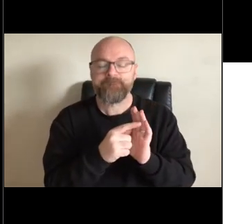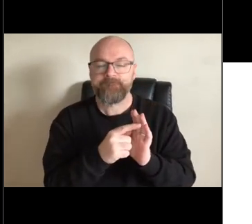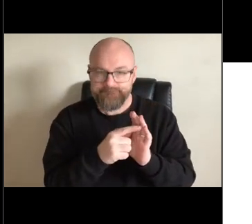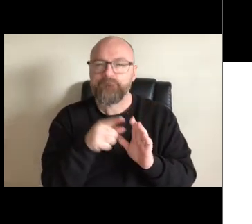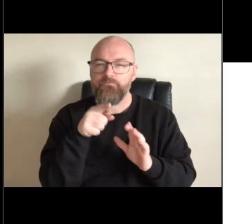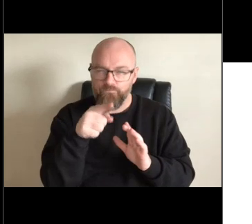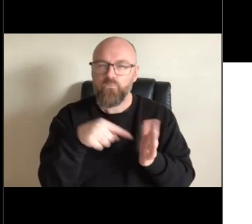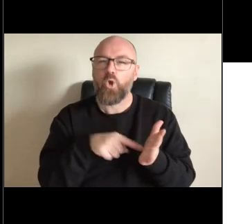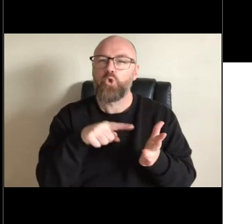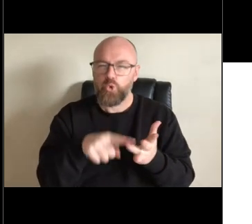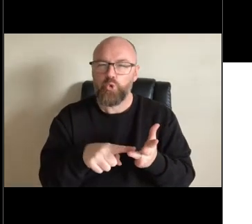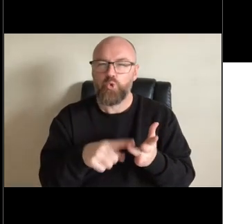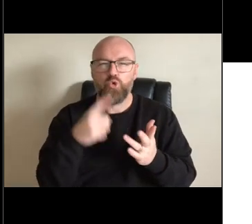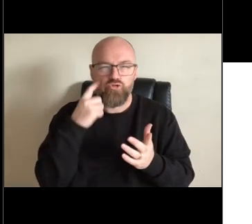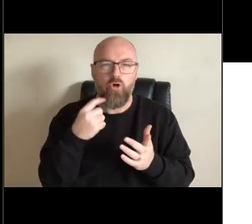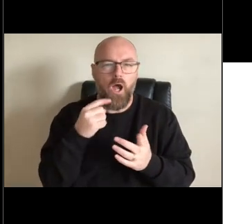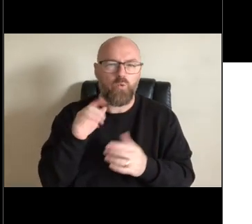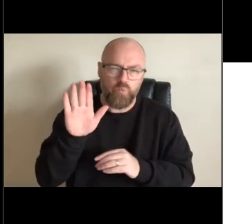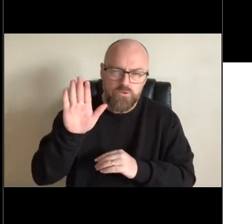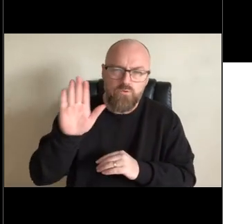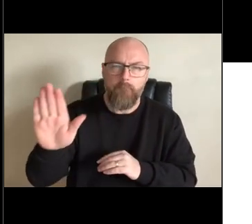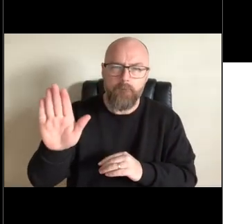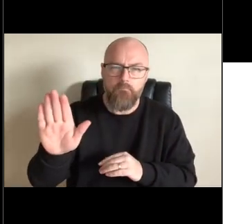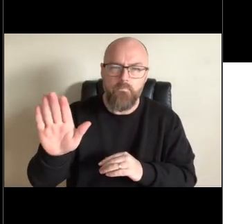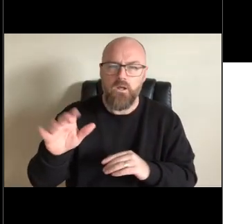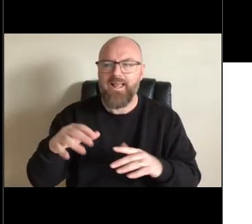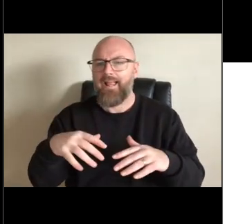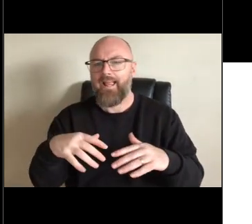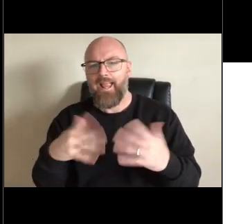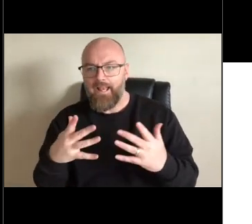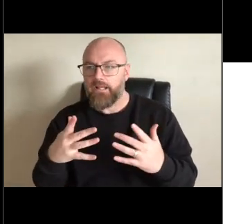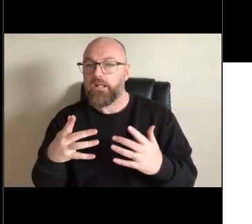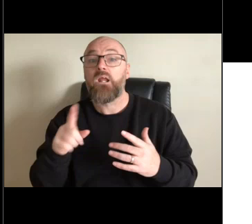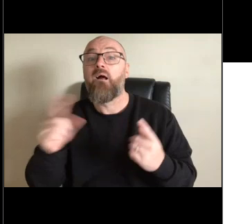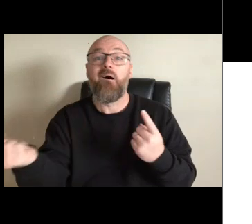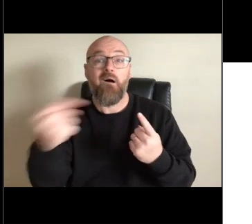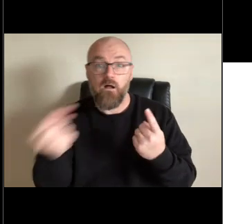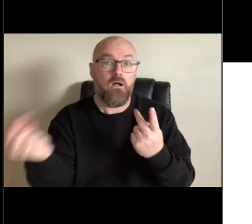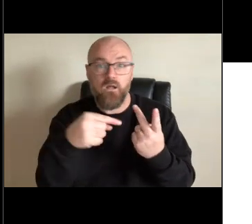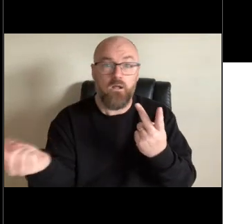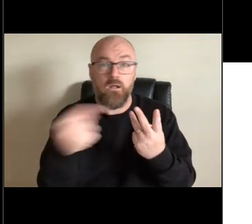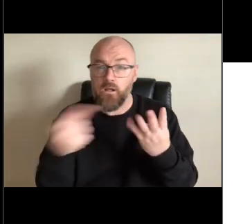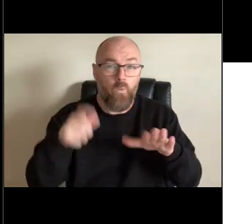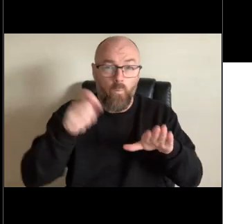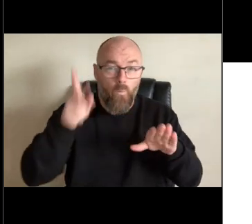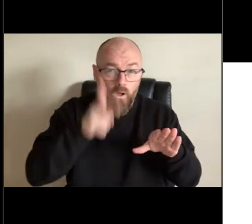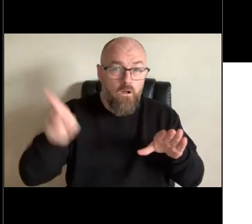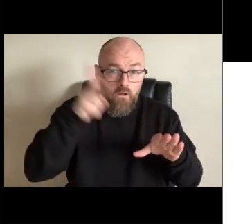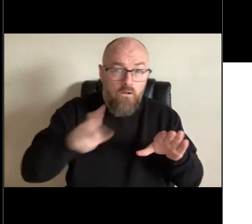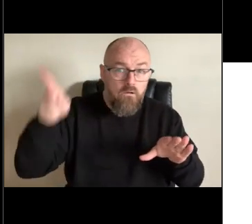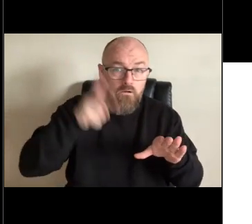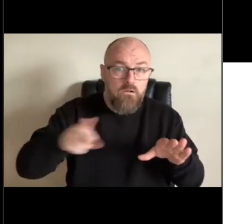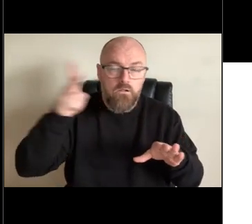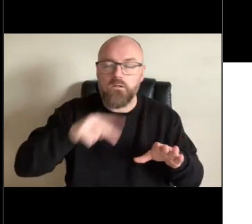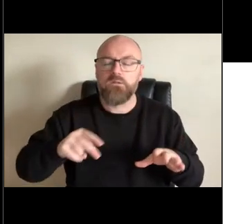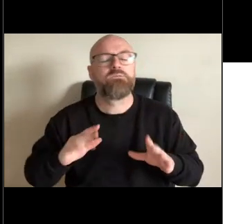stop um cases from coming back again and again sometimes um you know litigants um want to have